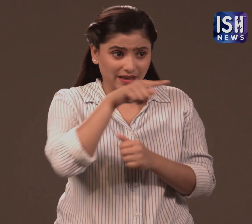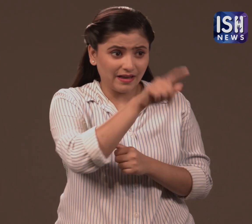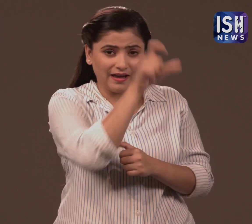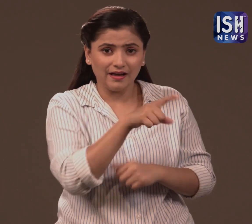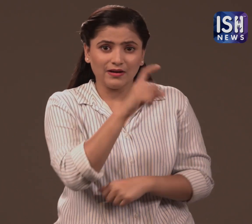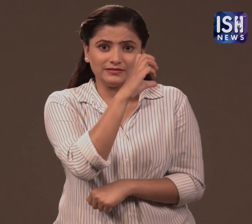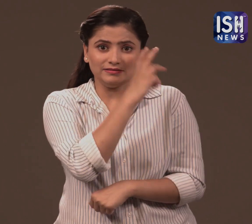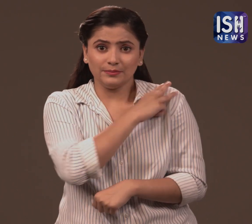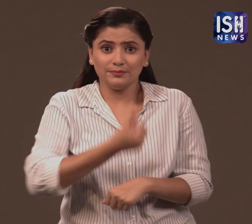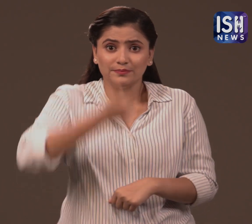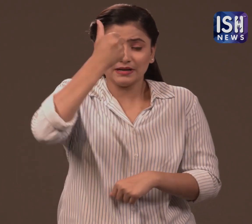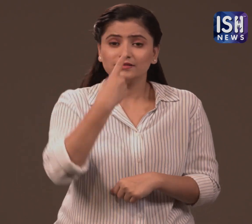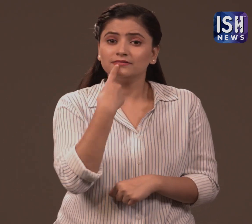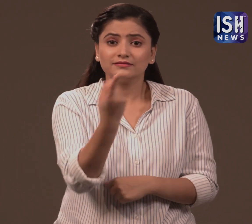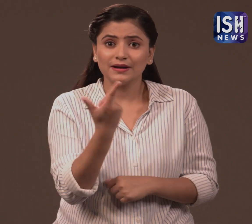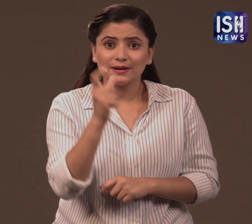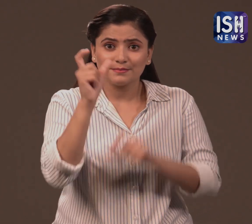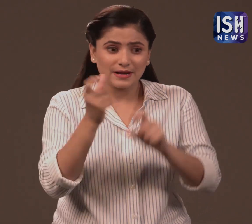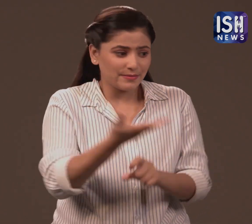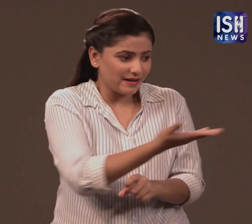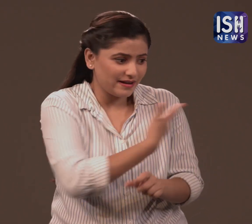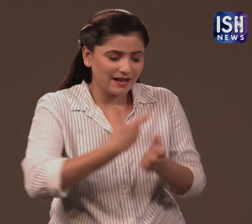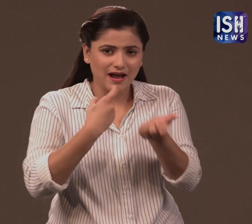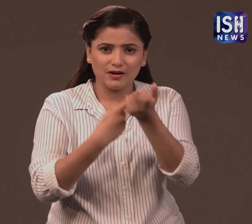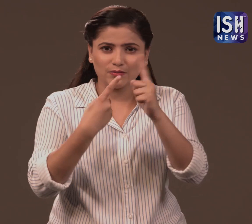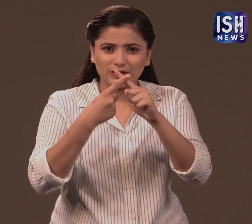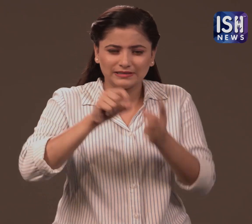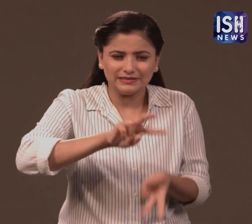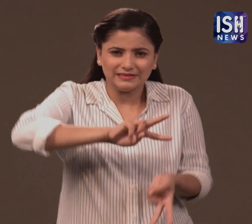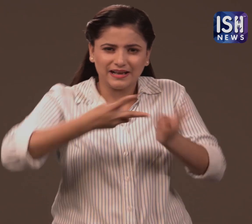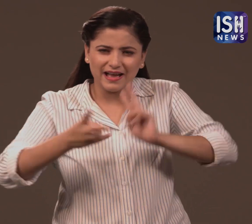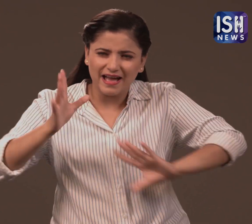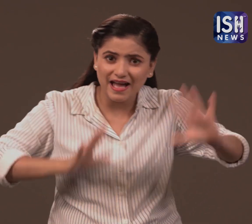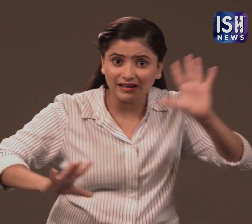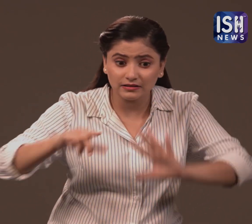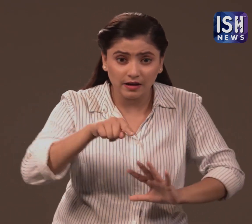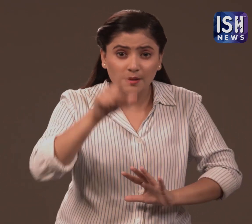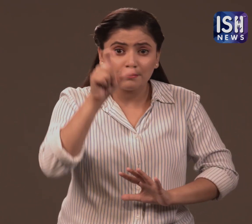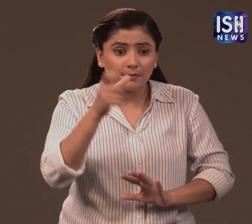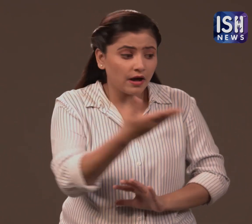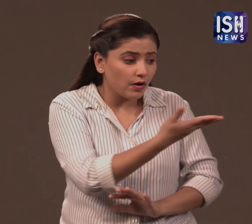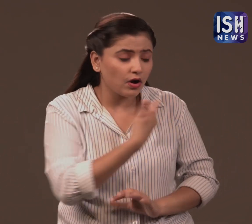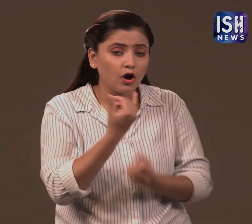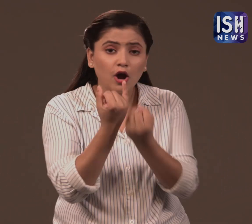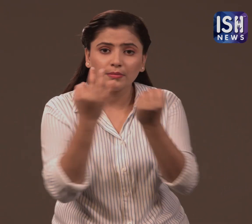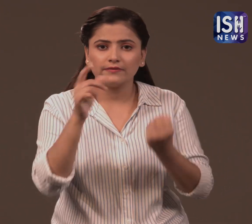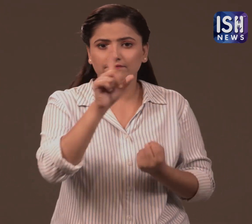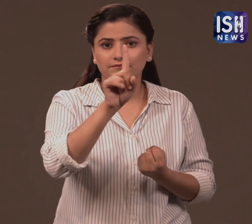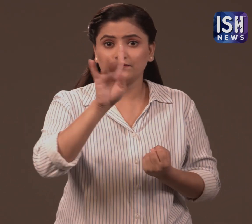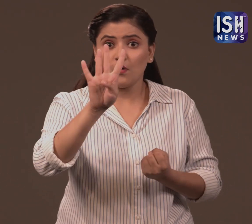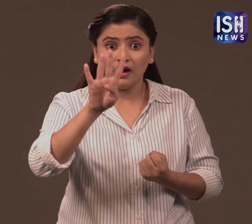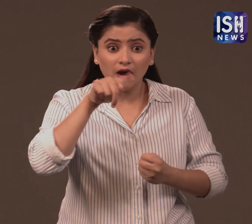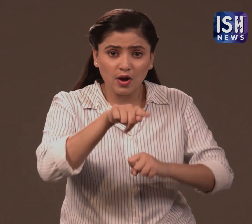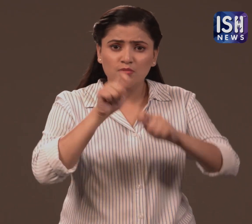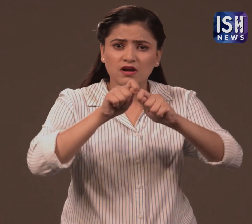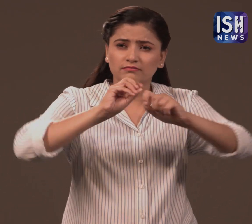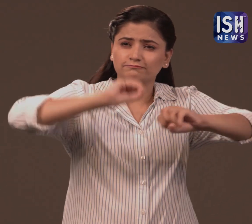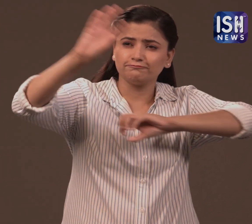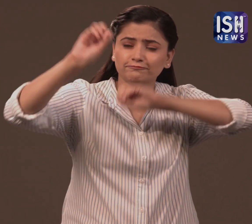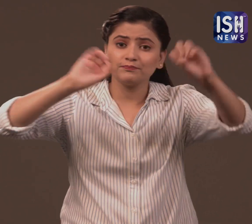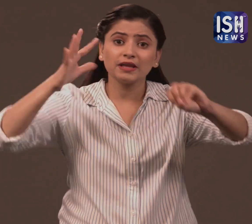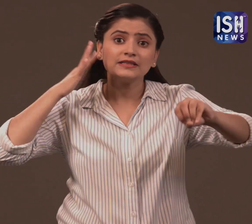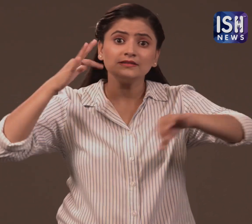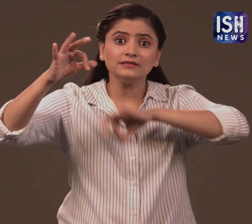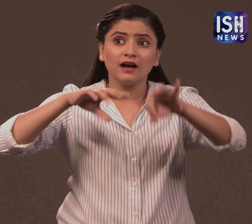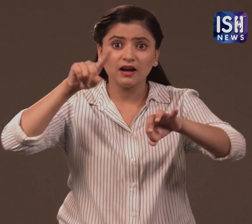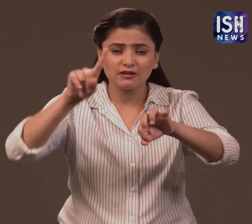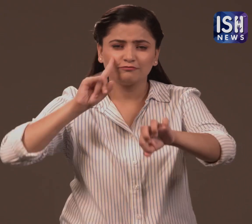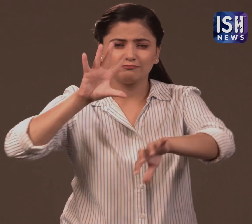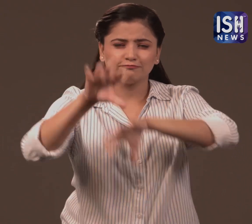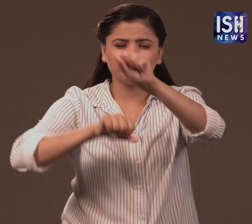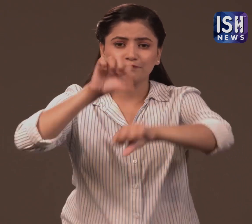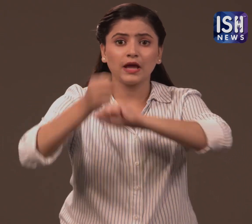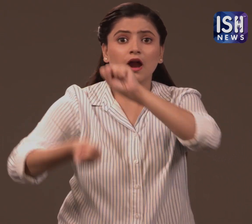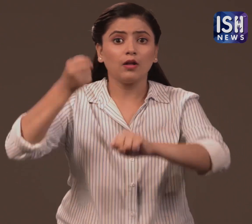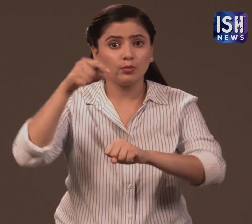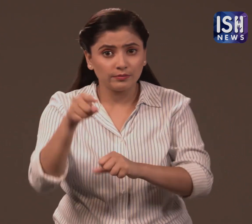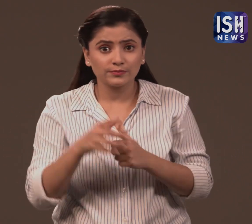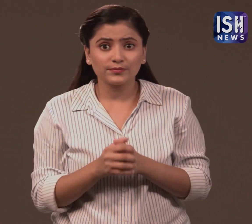The Commissioner said that 14 teams were posing as passengers in the city to catch such auto drivers.